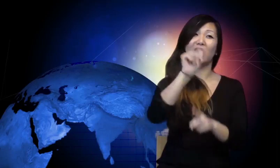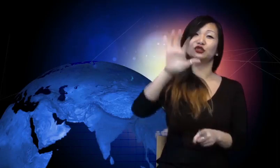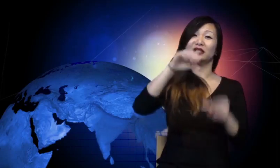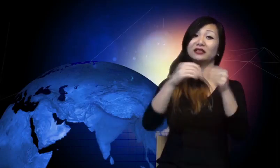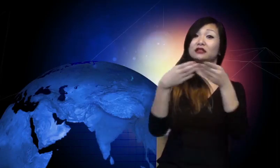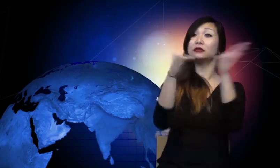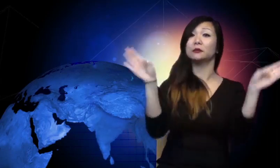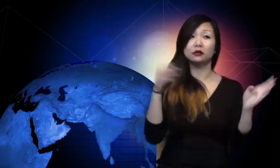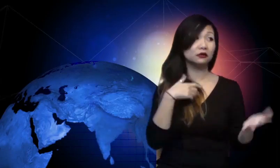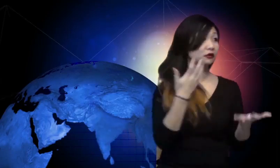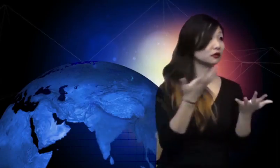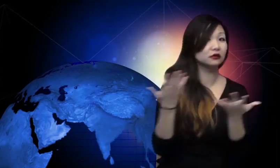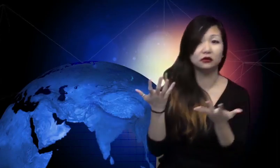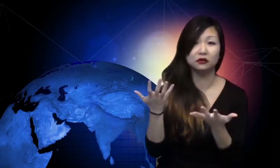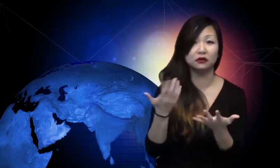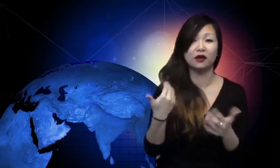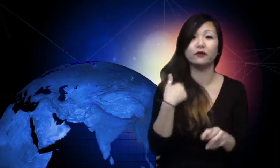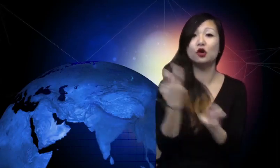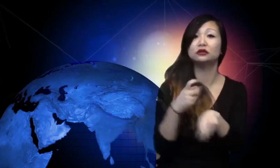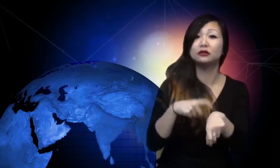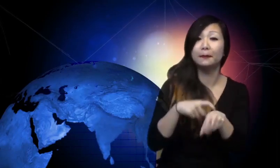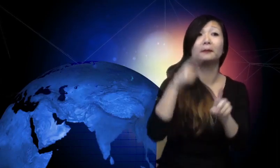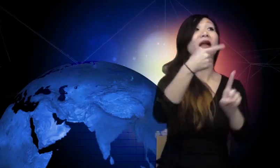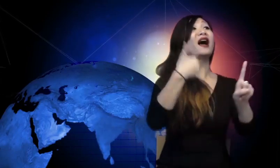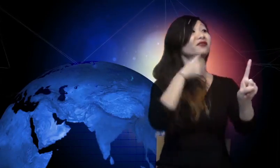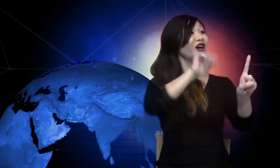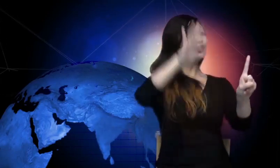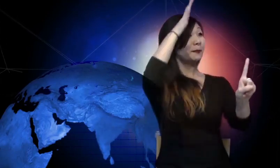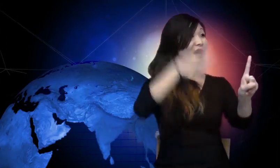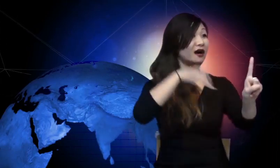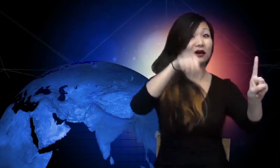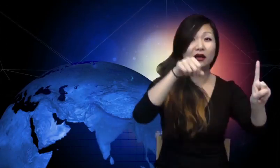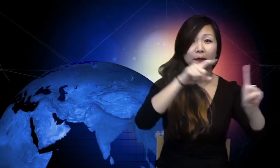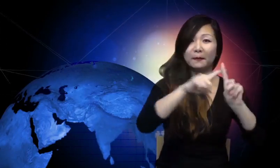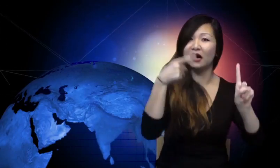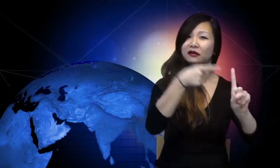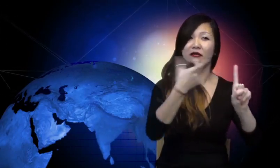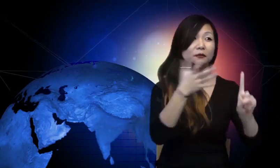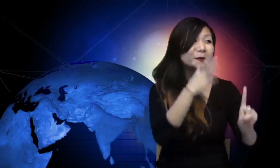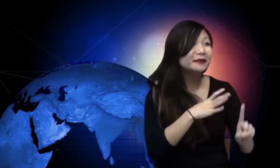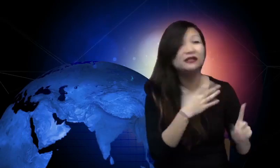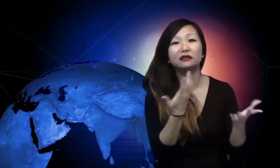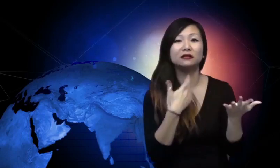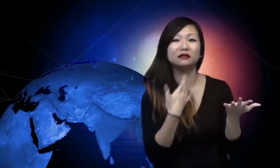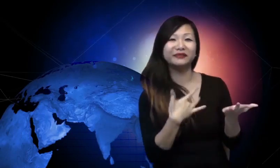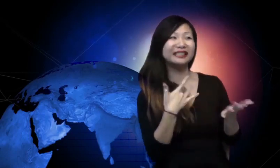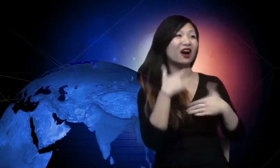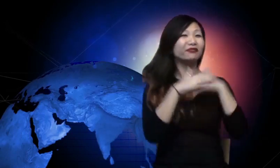More often, Asian men might be role models, but there are specific issues